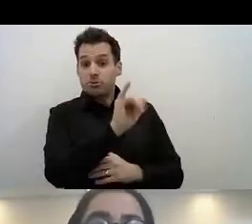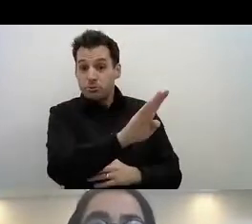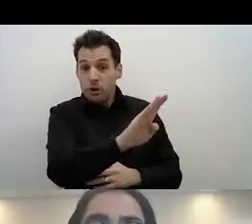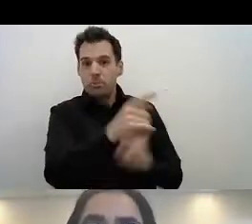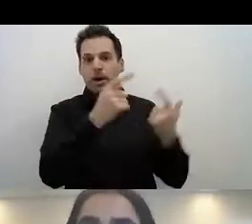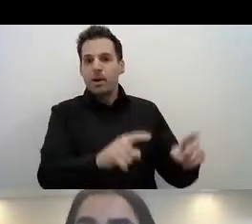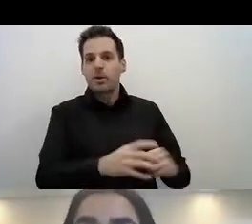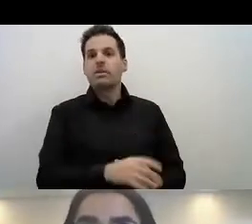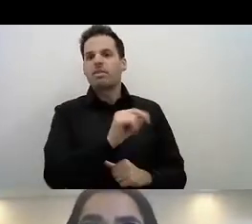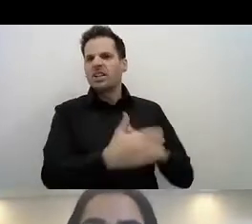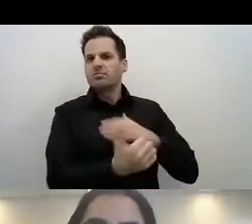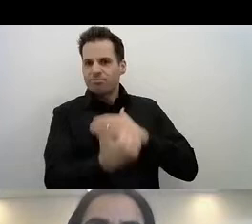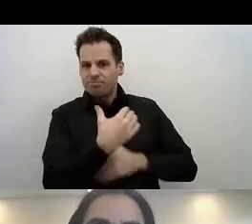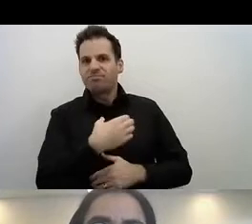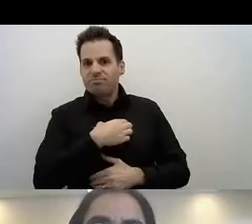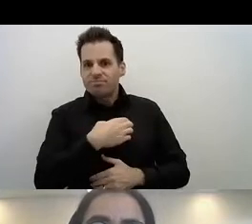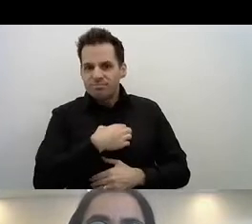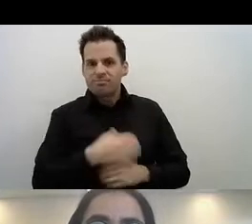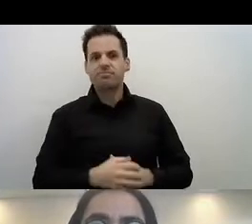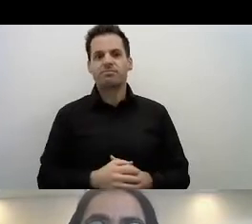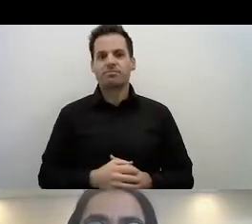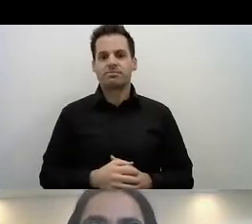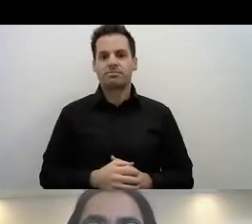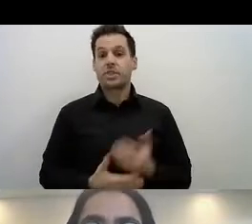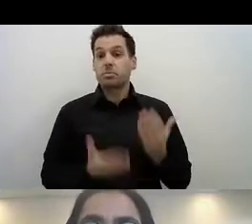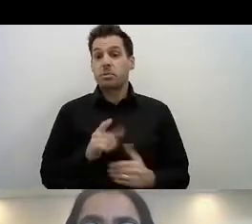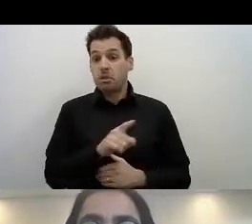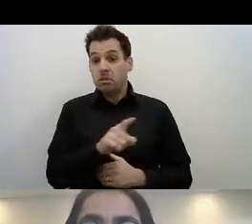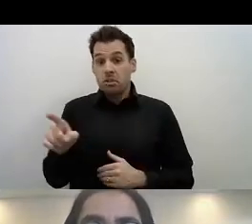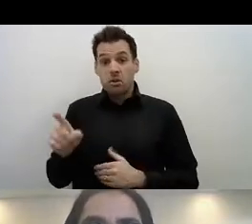concerns of competing rights scenarios where the rights of a person who relies upon a